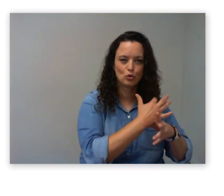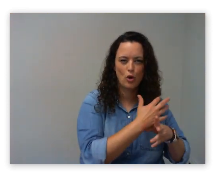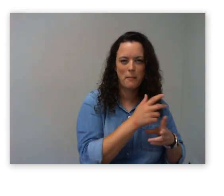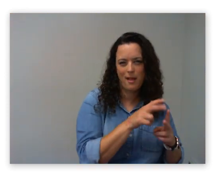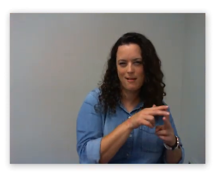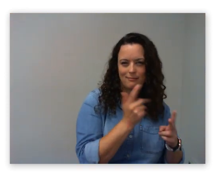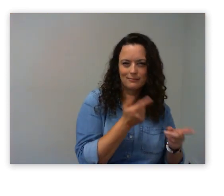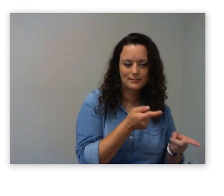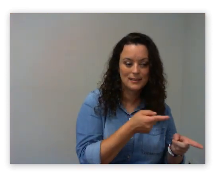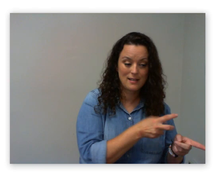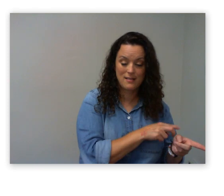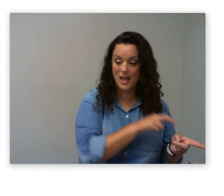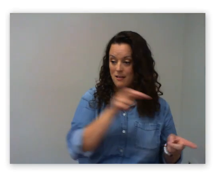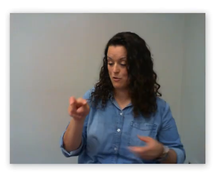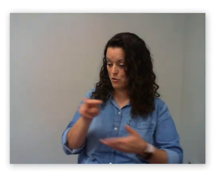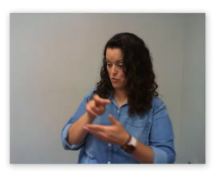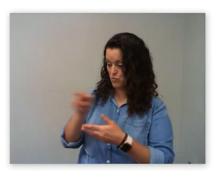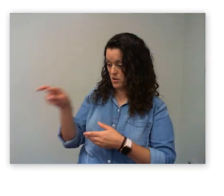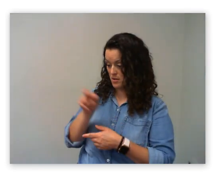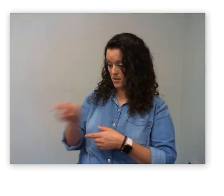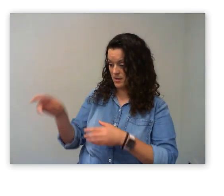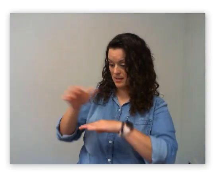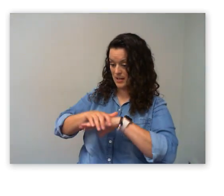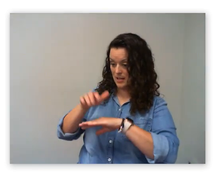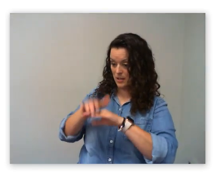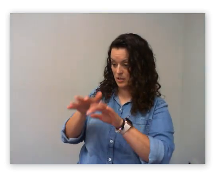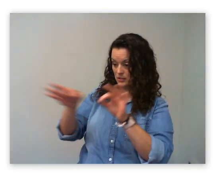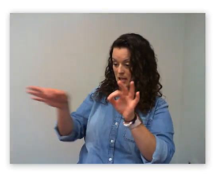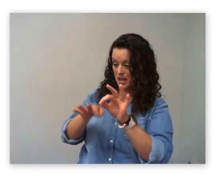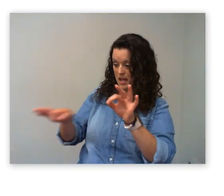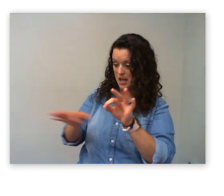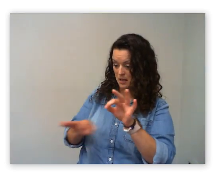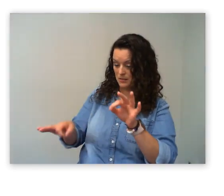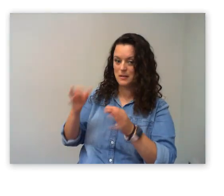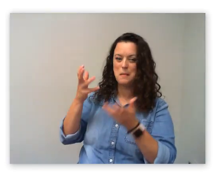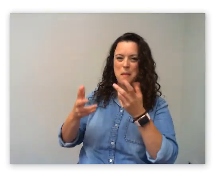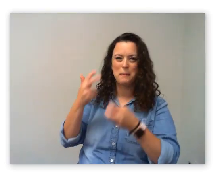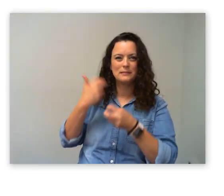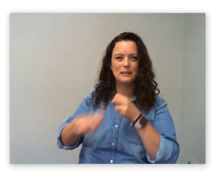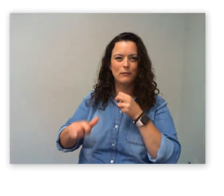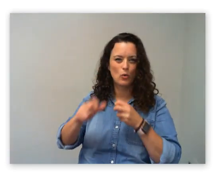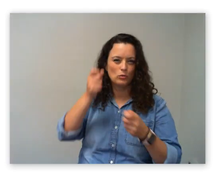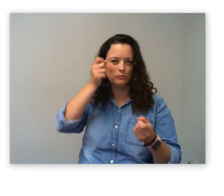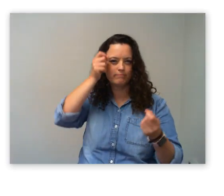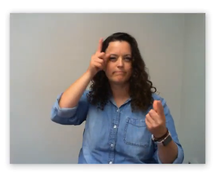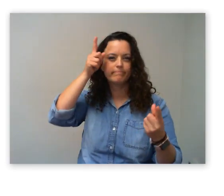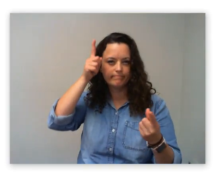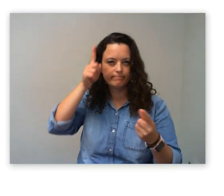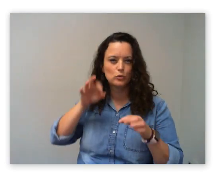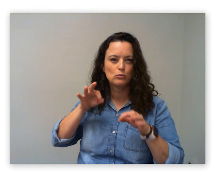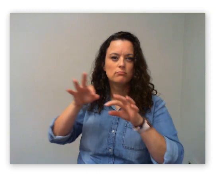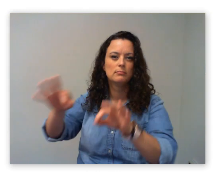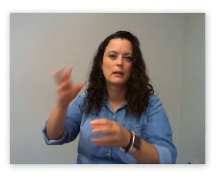get information specifically from from written english from captions and things like that um